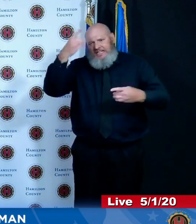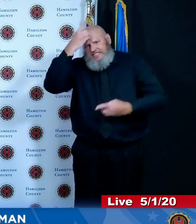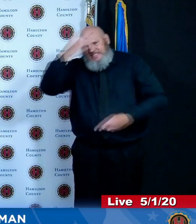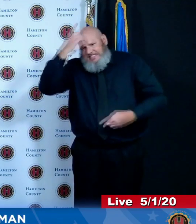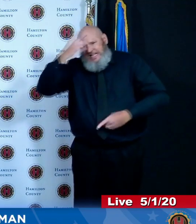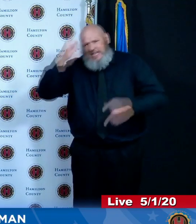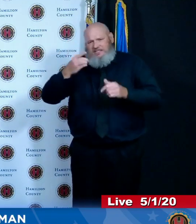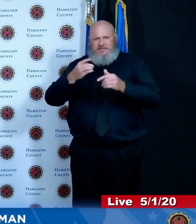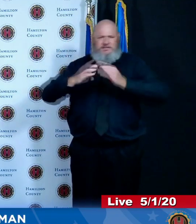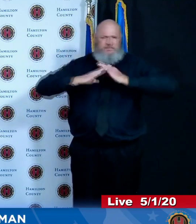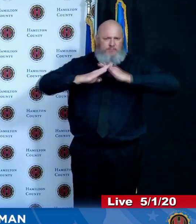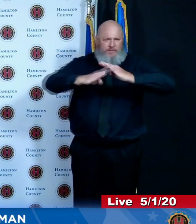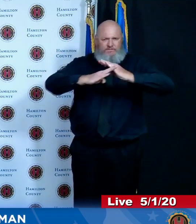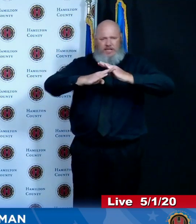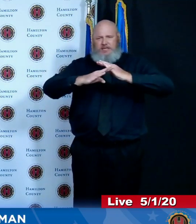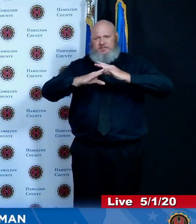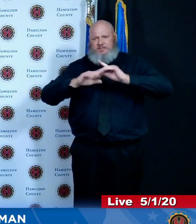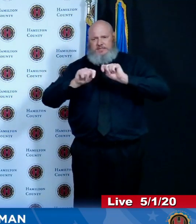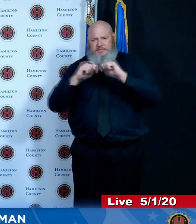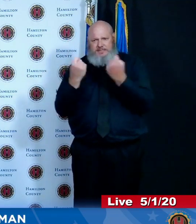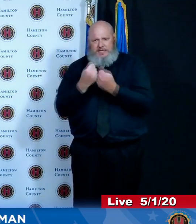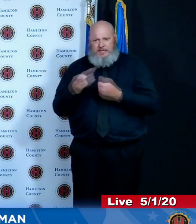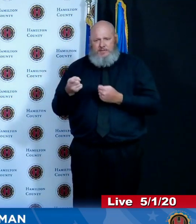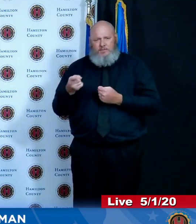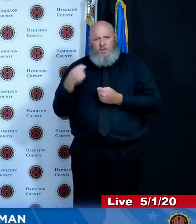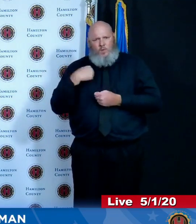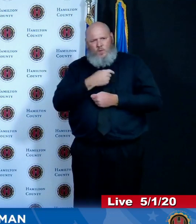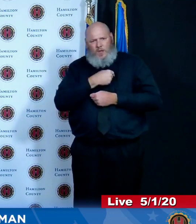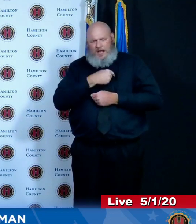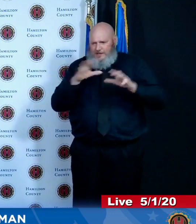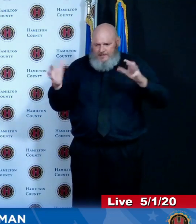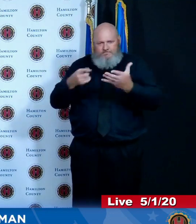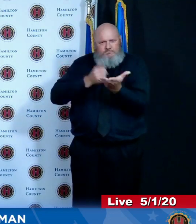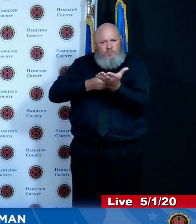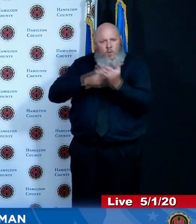contact tracing on those folks that are testing positive with mild symptoms